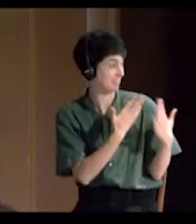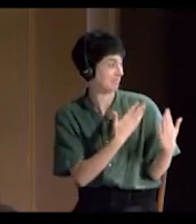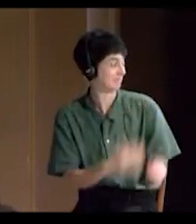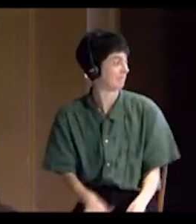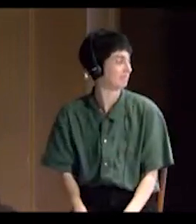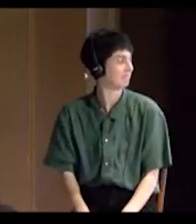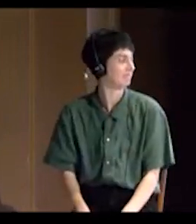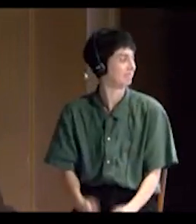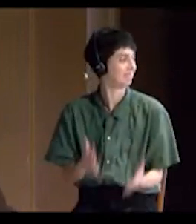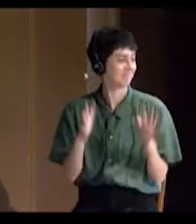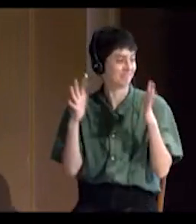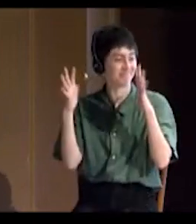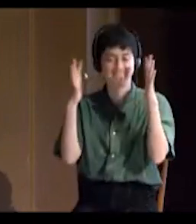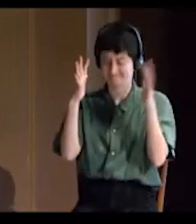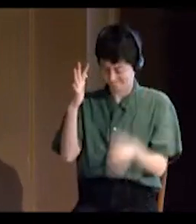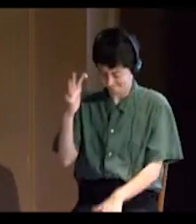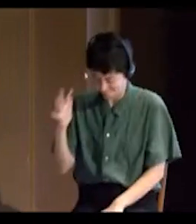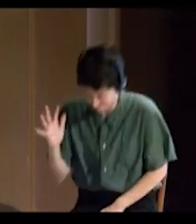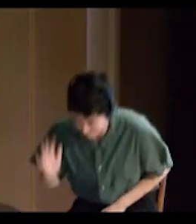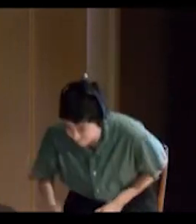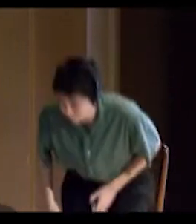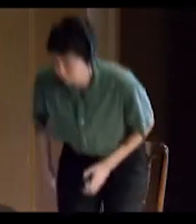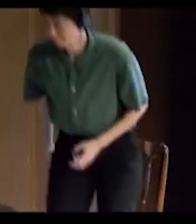(audience clapping)